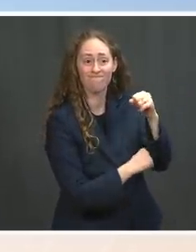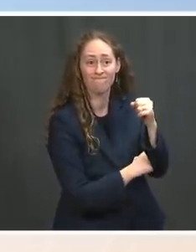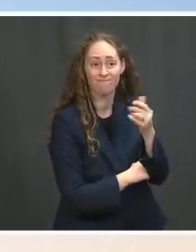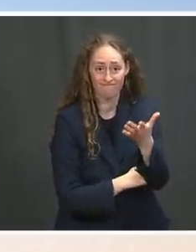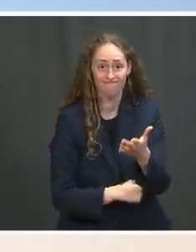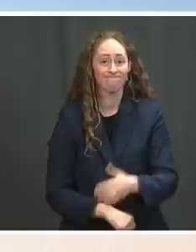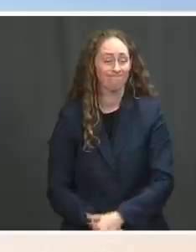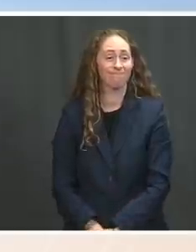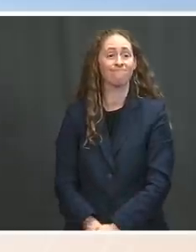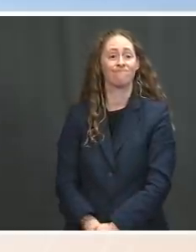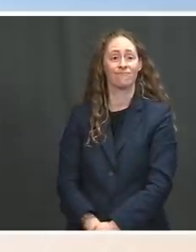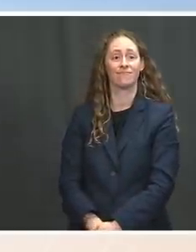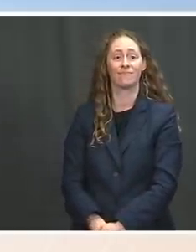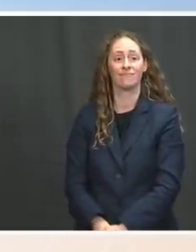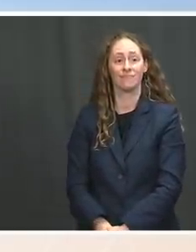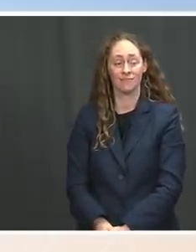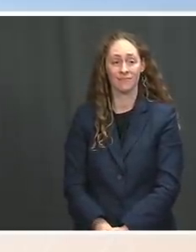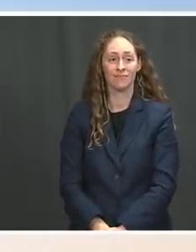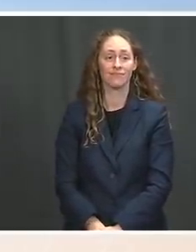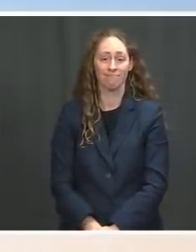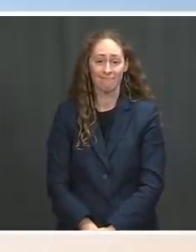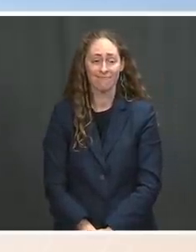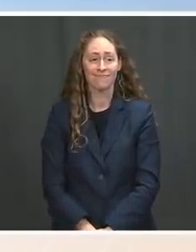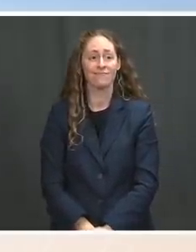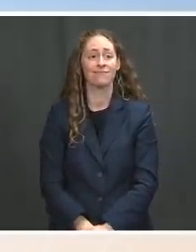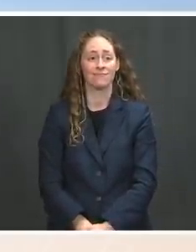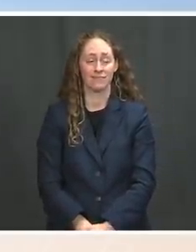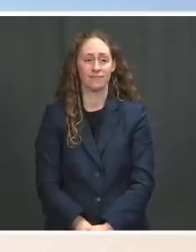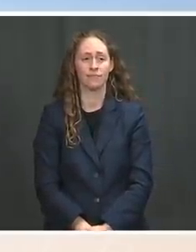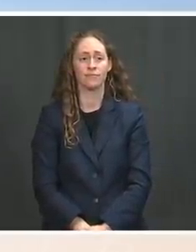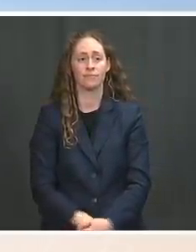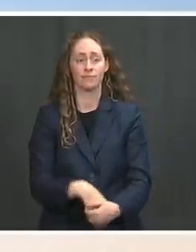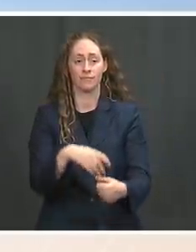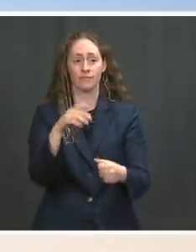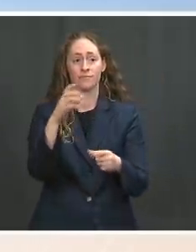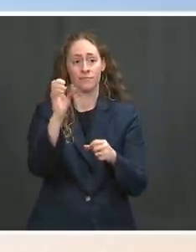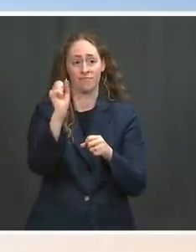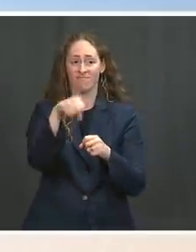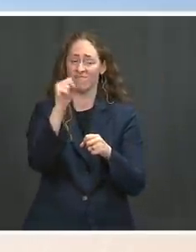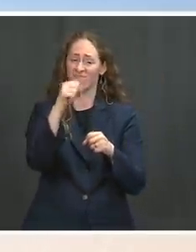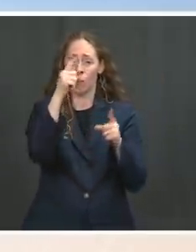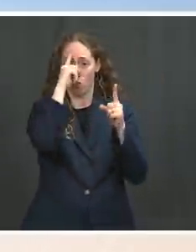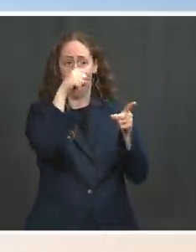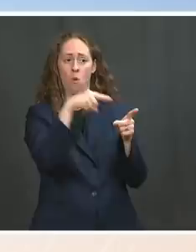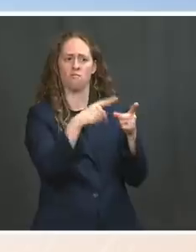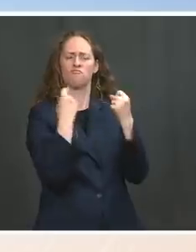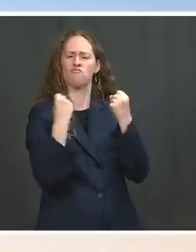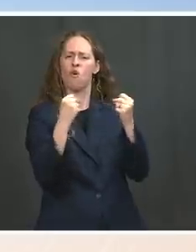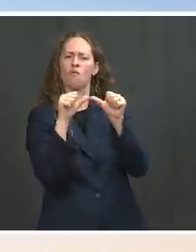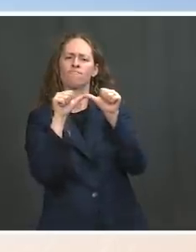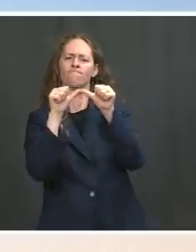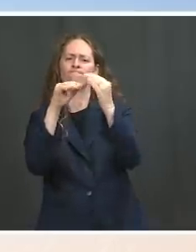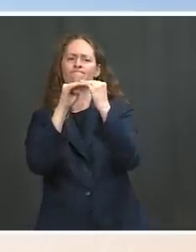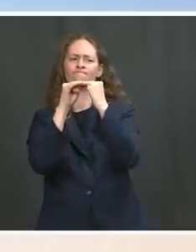is resilient to climate security issues caused by the increased frequency and severity of weather events. But we also need to be sure